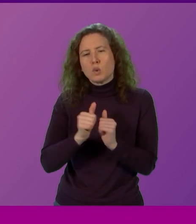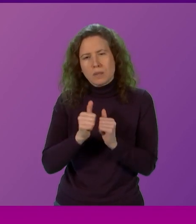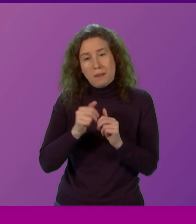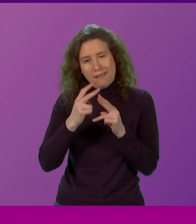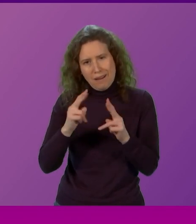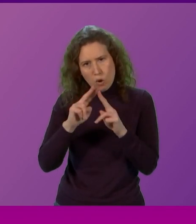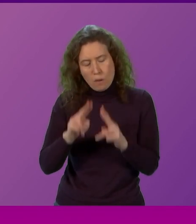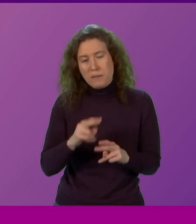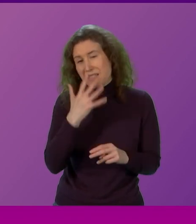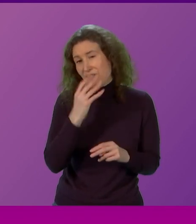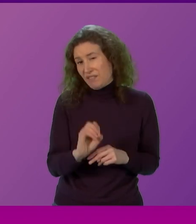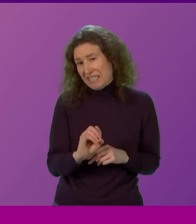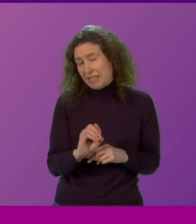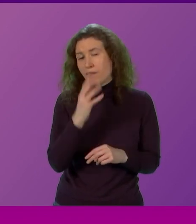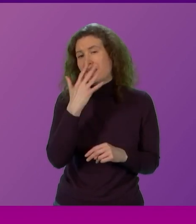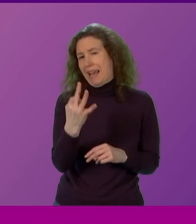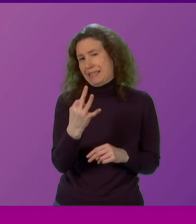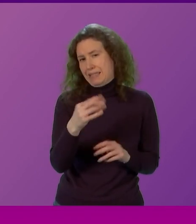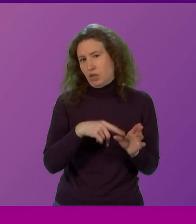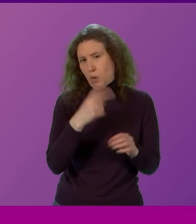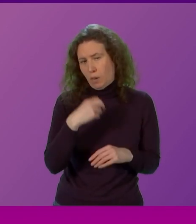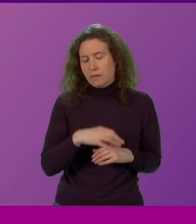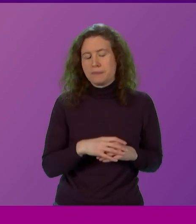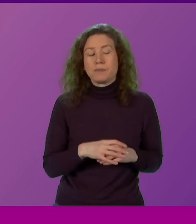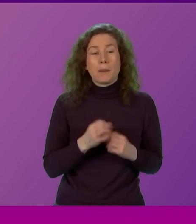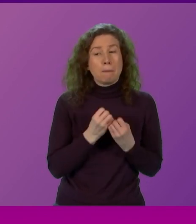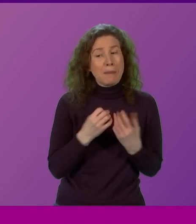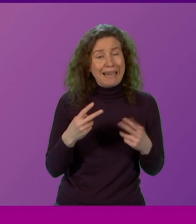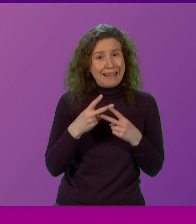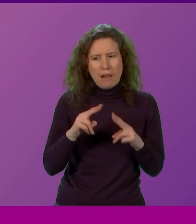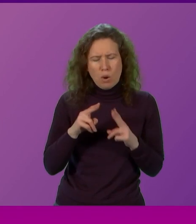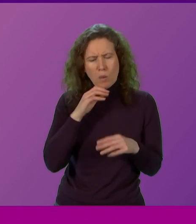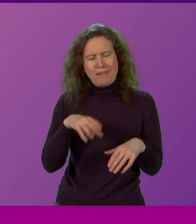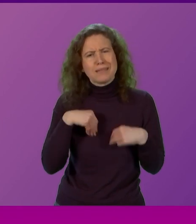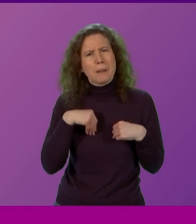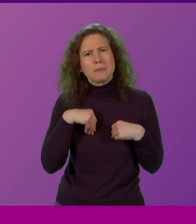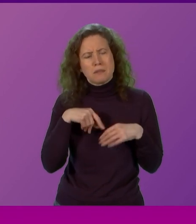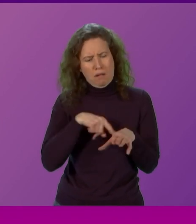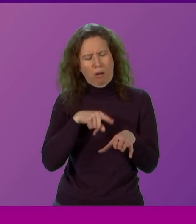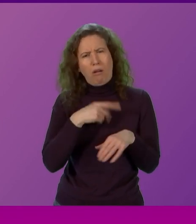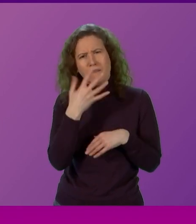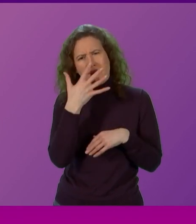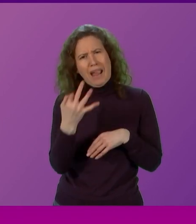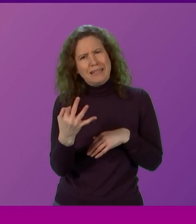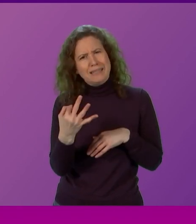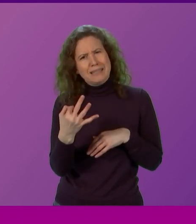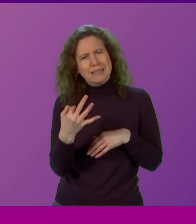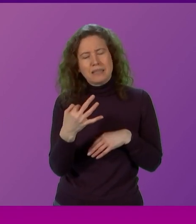John is 58 years old, and many care homes will not admit people of that age, so the